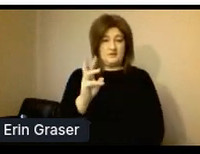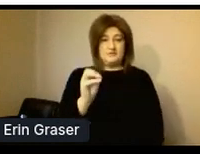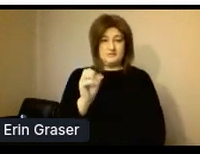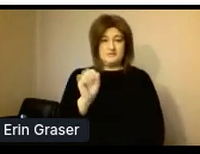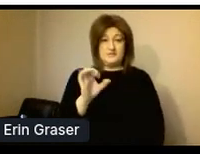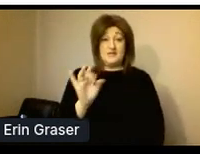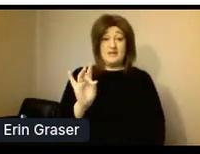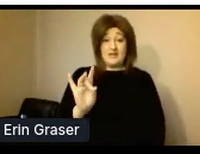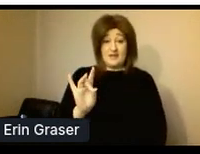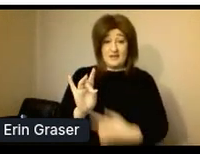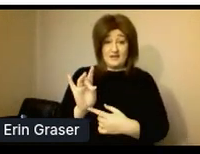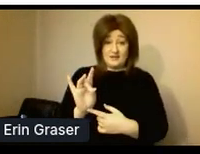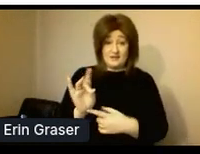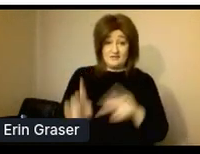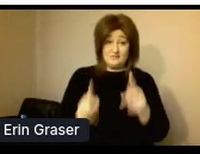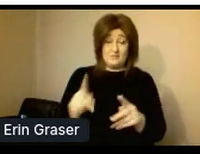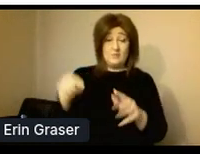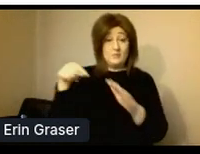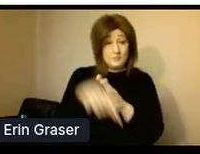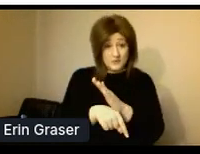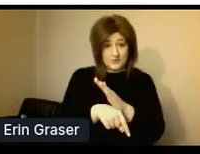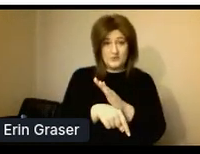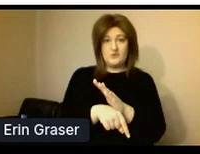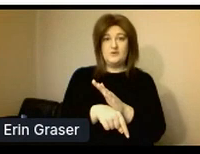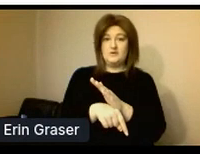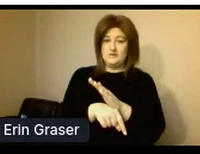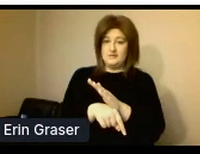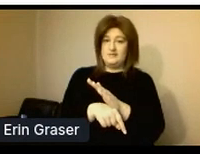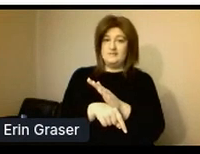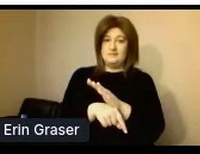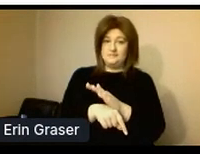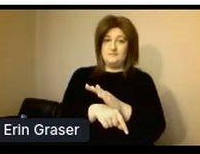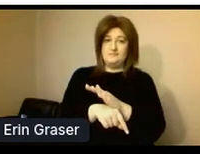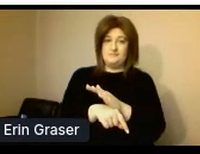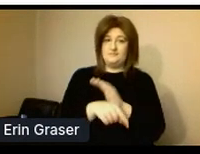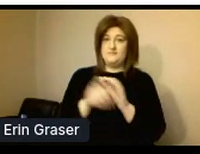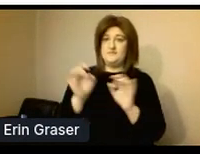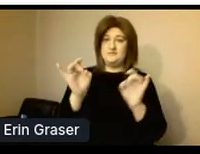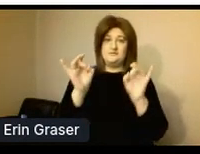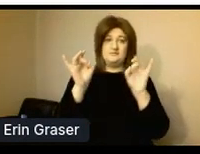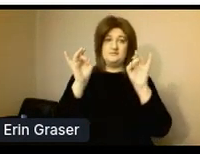that were murdered in an overt act of racism